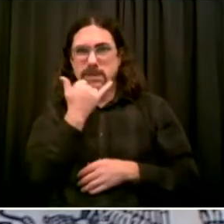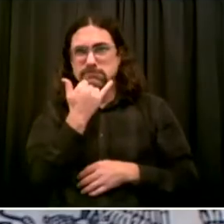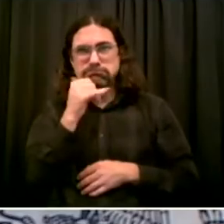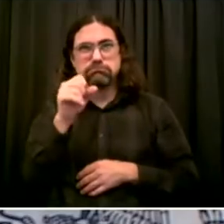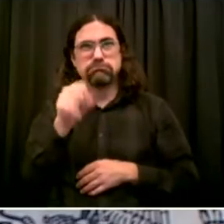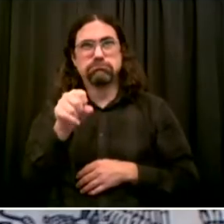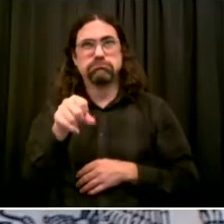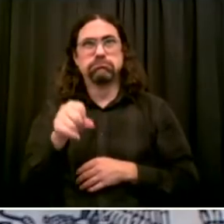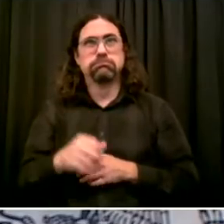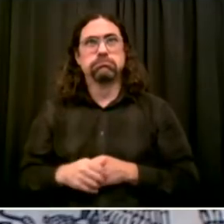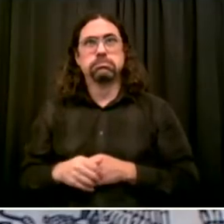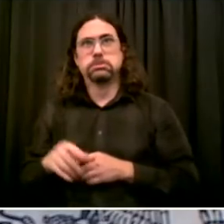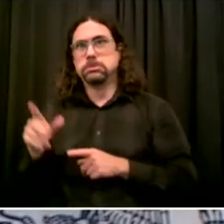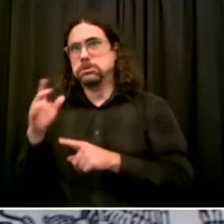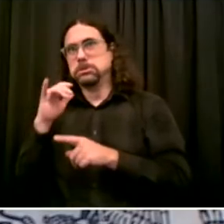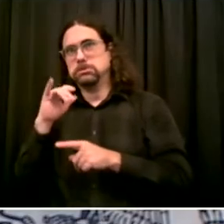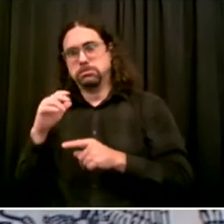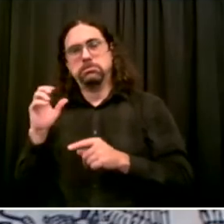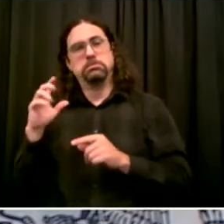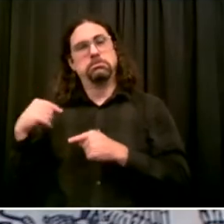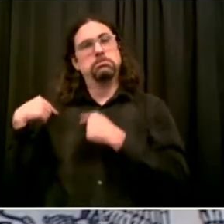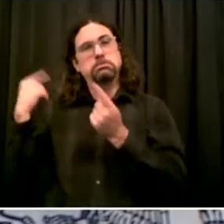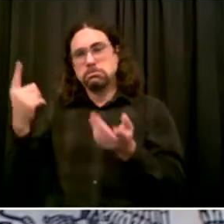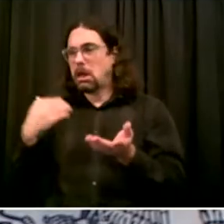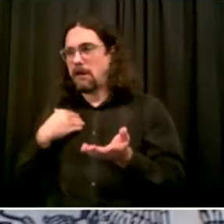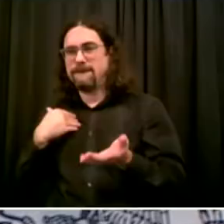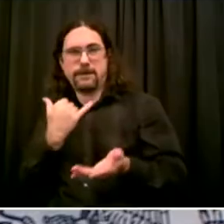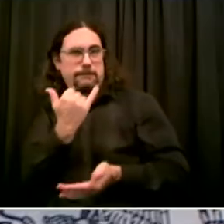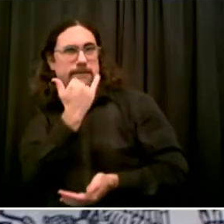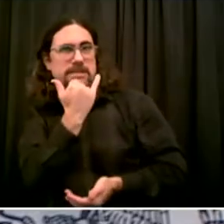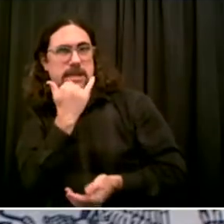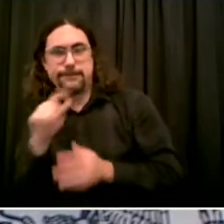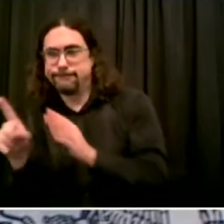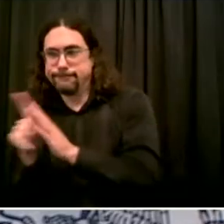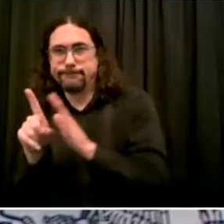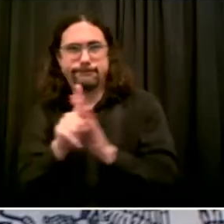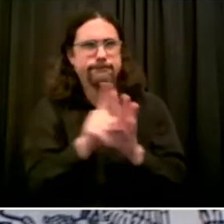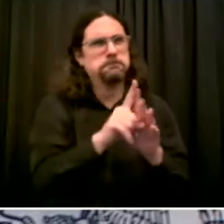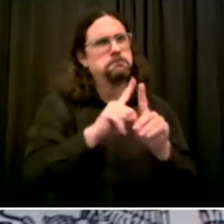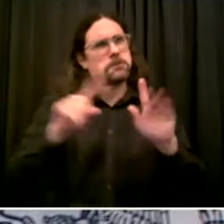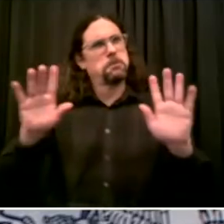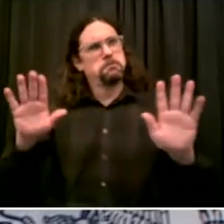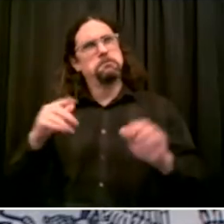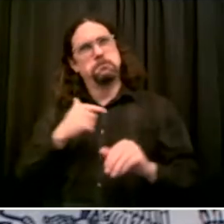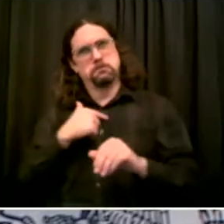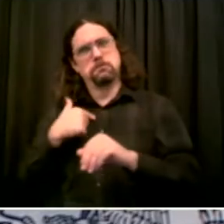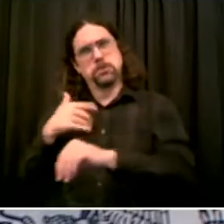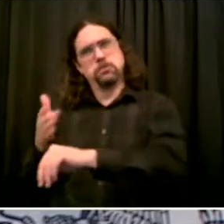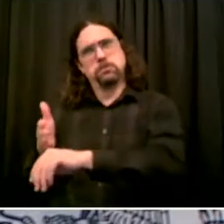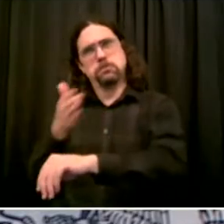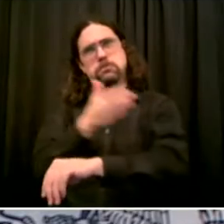DID NOT DIE IN